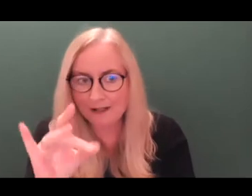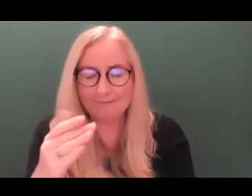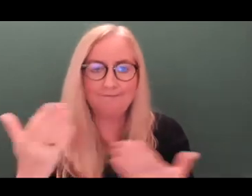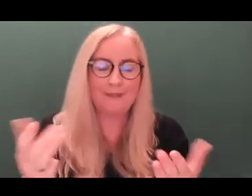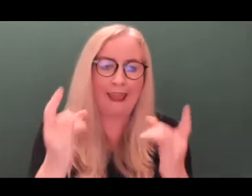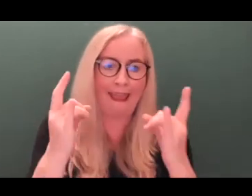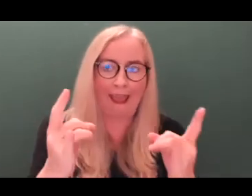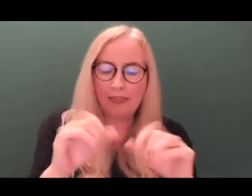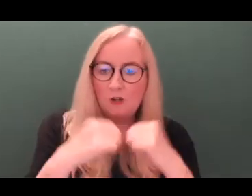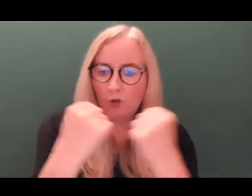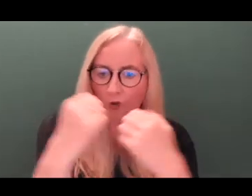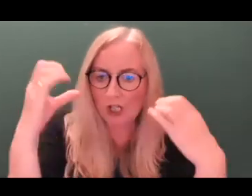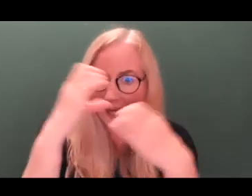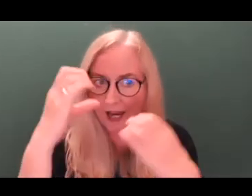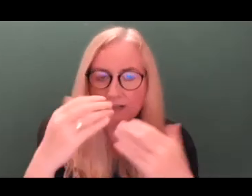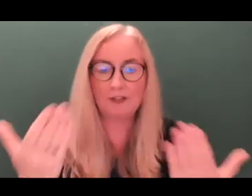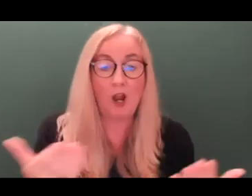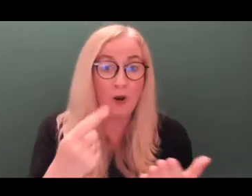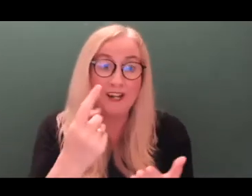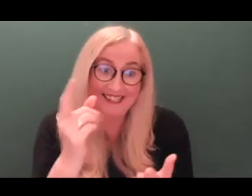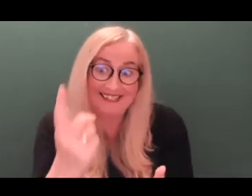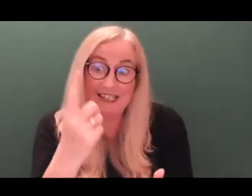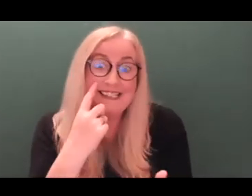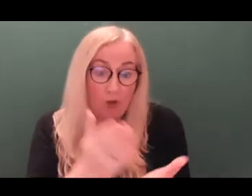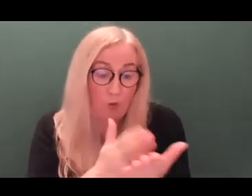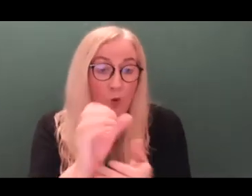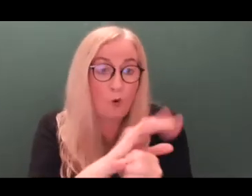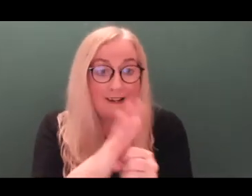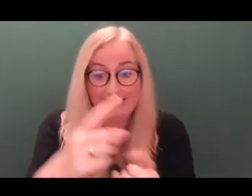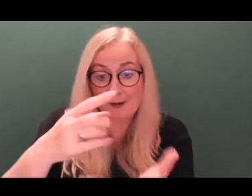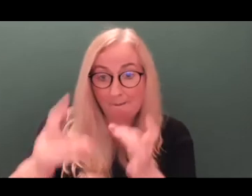care and we have seen it through COVID, the decision making even in the acute settings